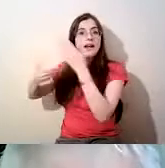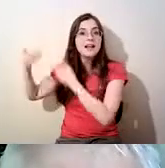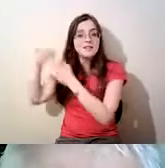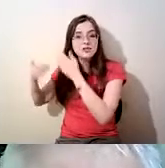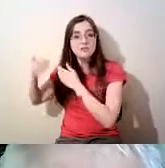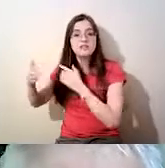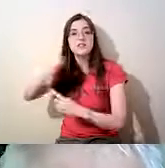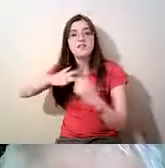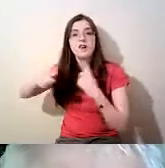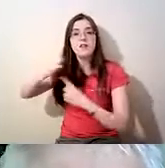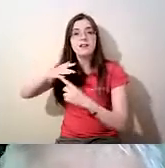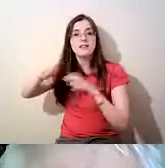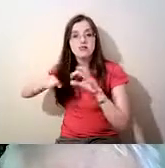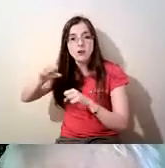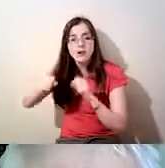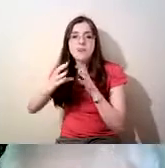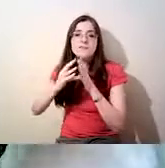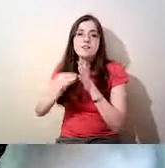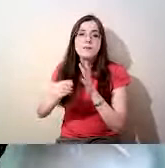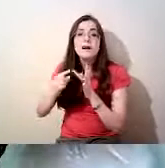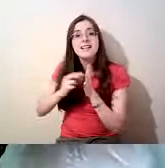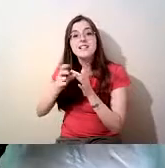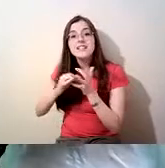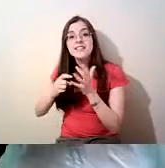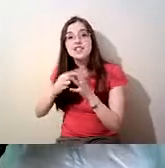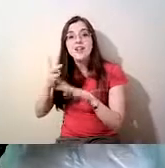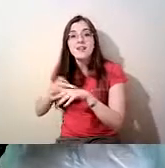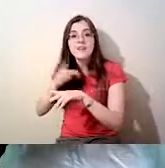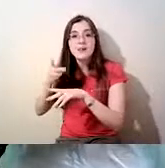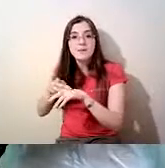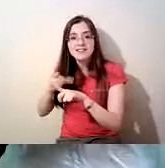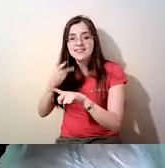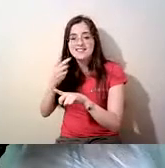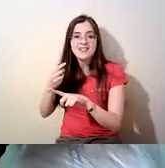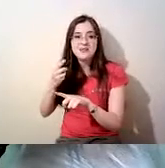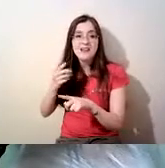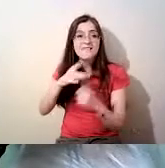the philippines environmental justice has always been a women's issue you have always seen you know